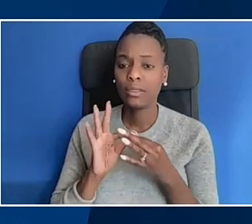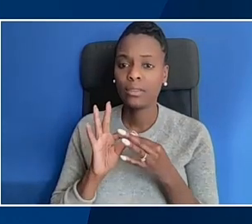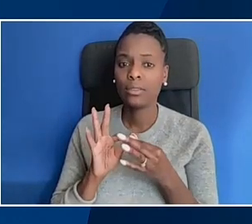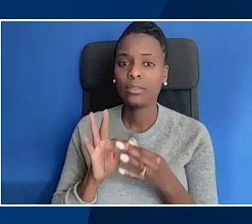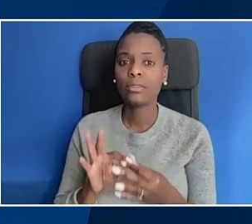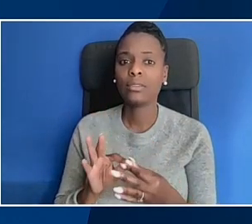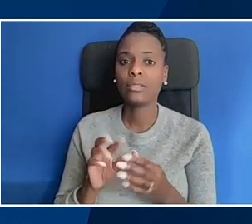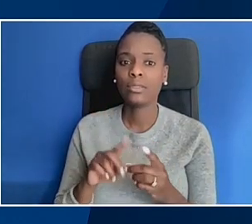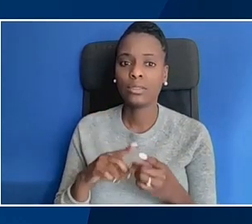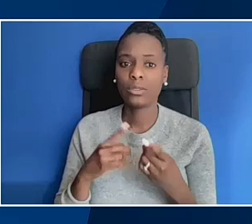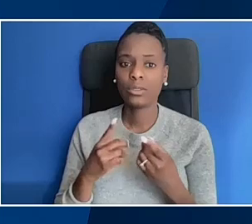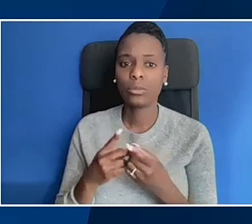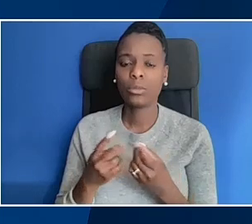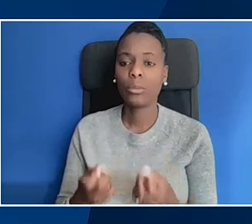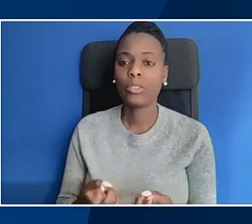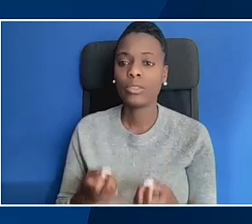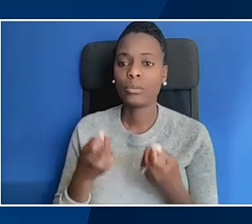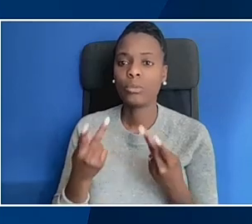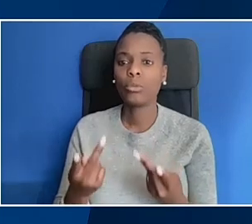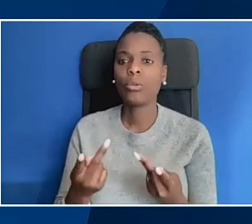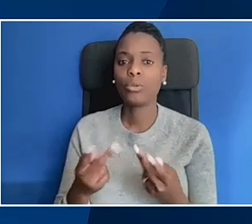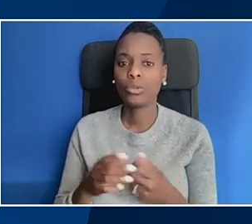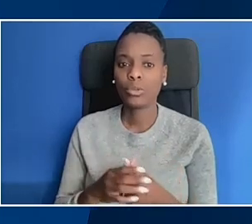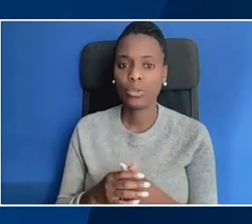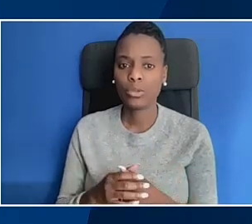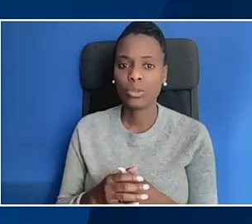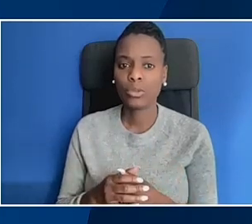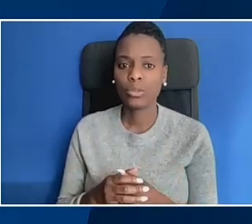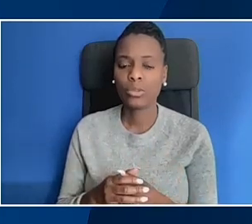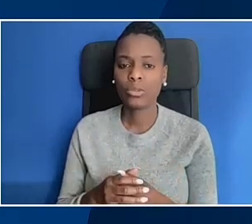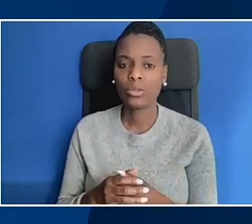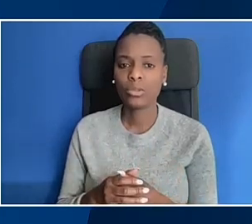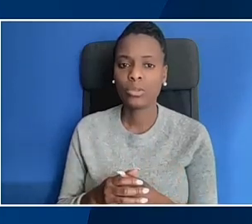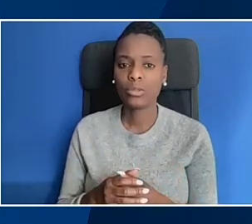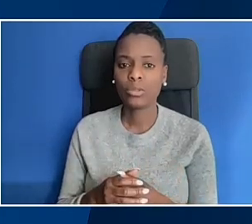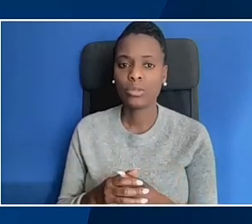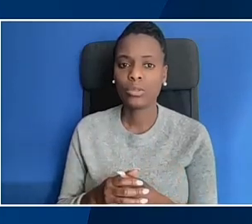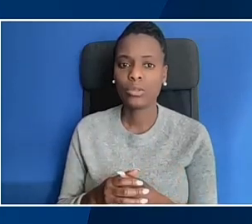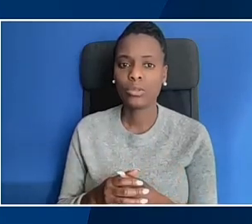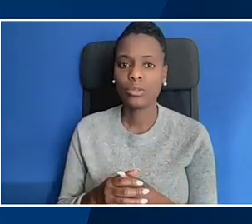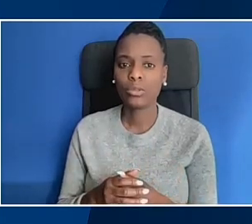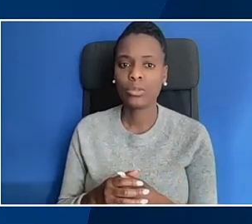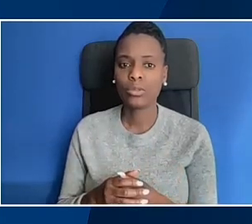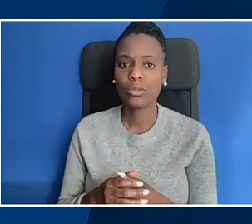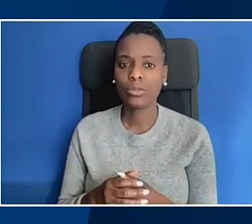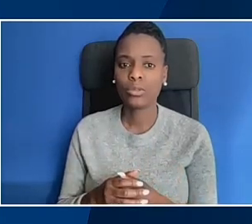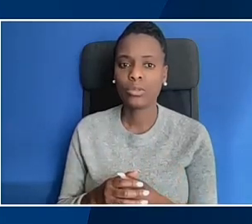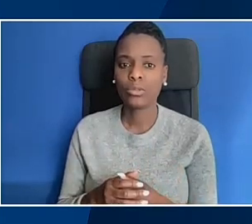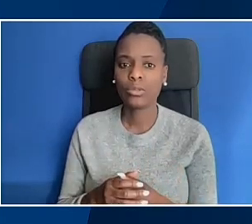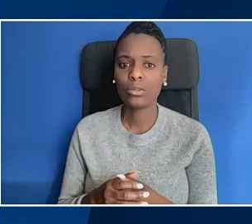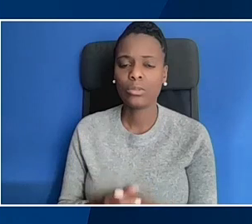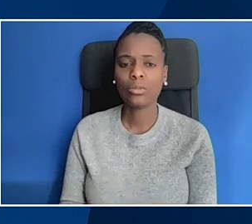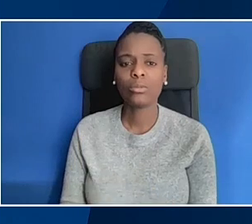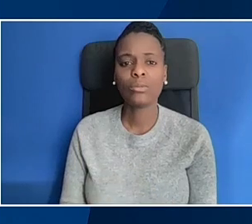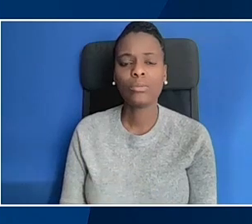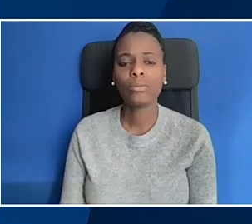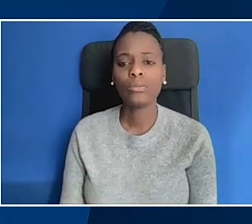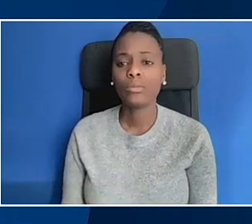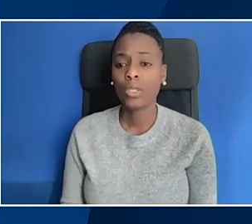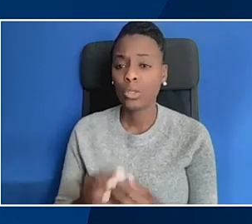proposal, what had- what- I know you said, like, one hand tied behind your back and